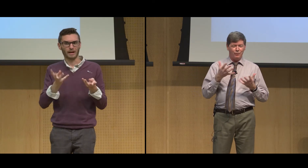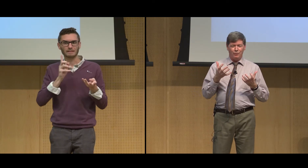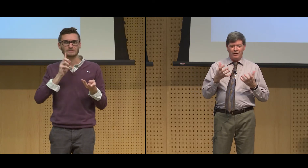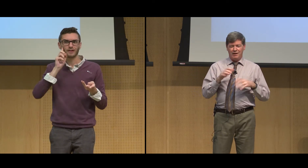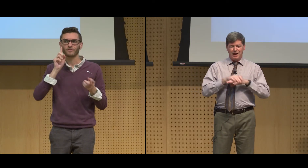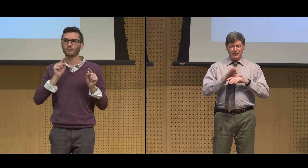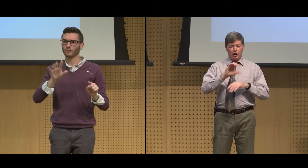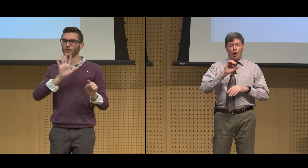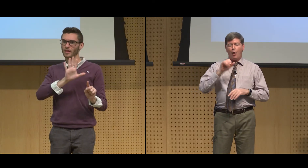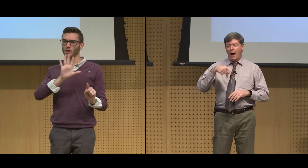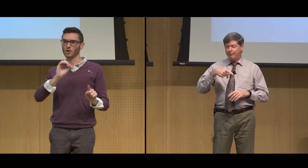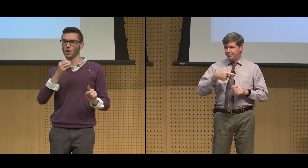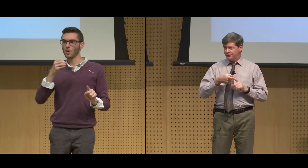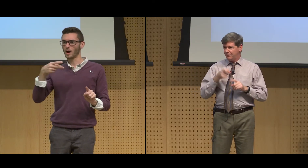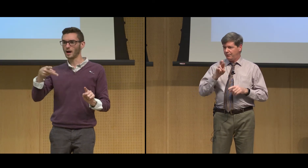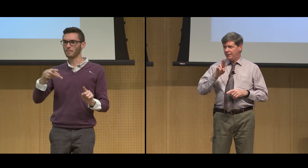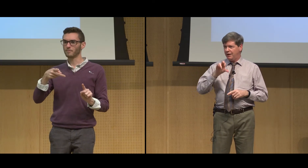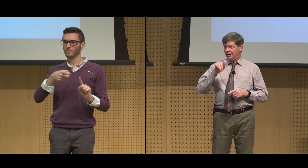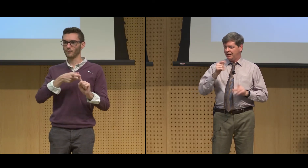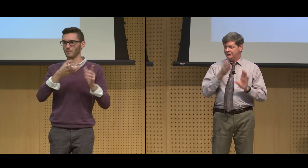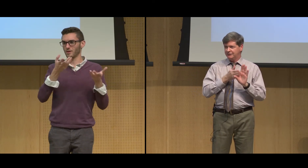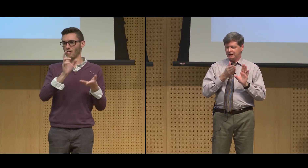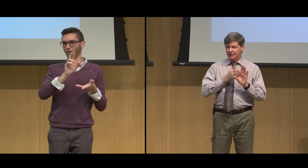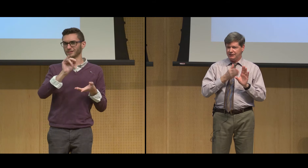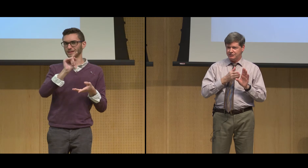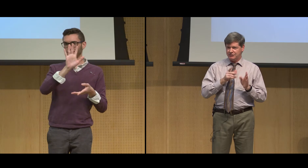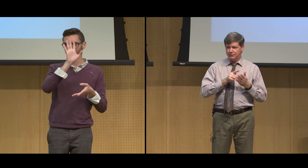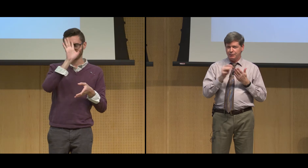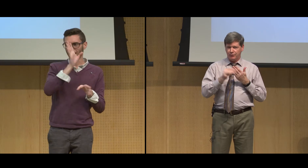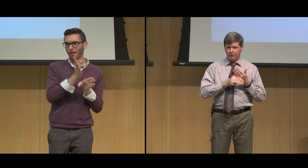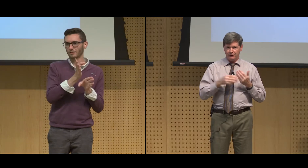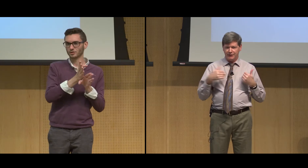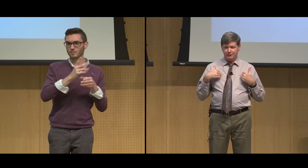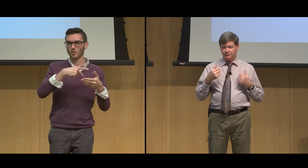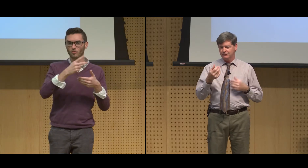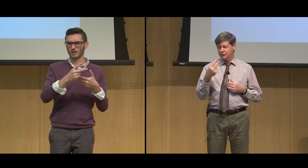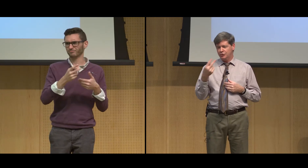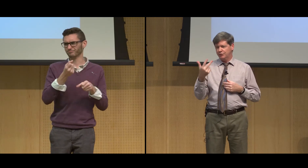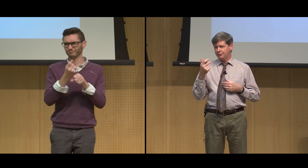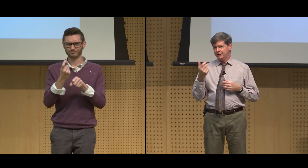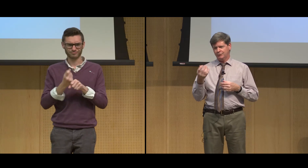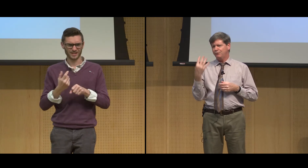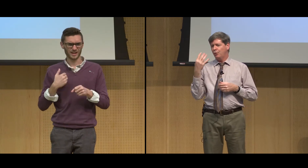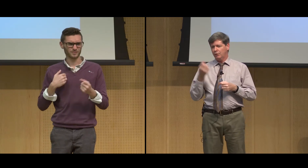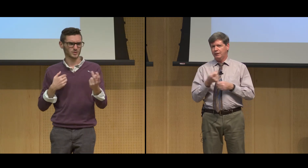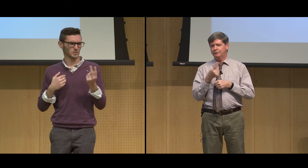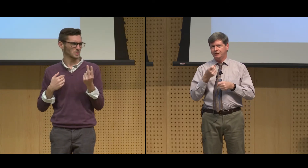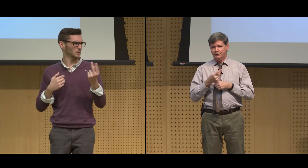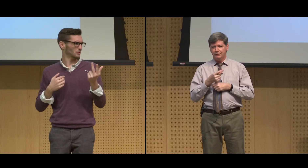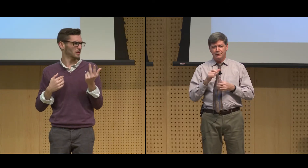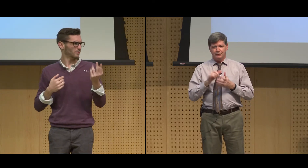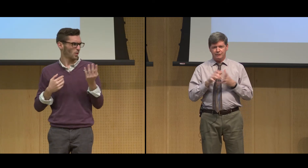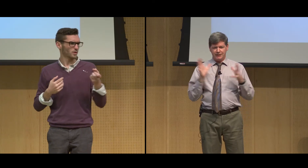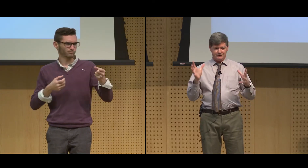on co-op from RIT's psychology program. We have 2 or 3 or 4 every year,